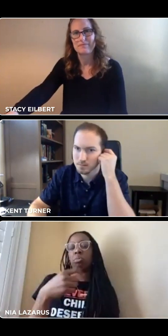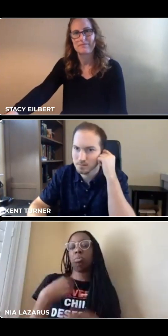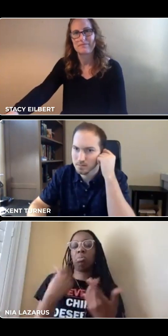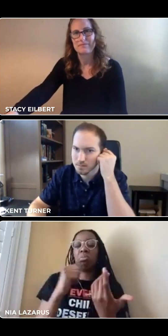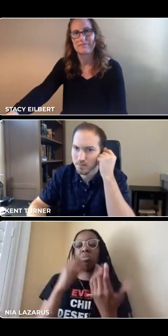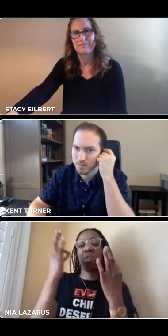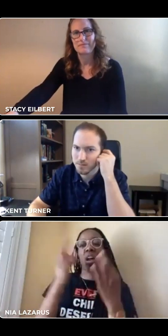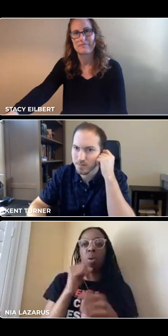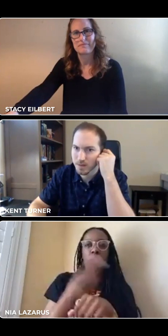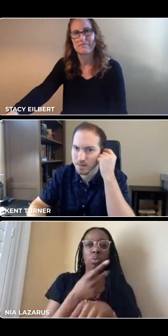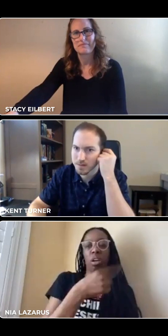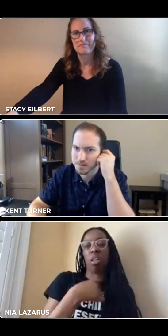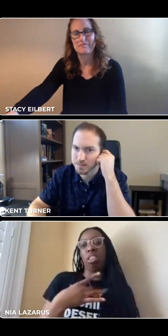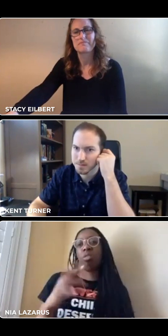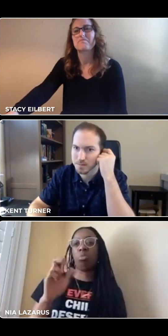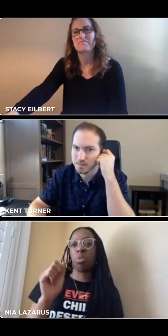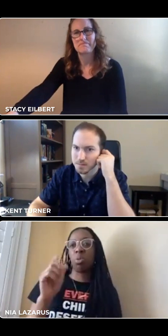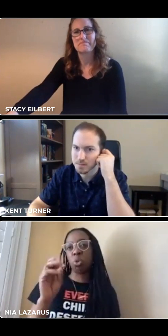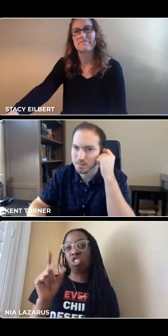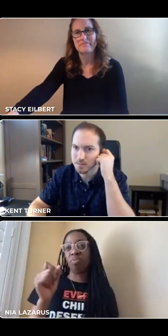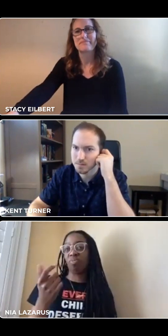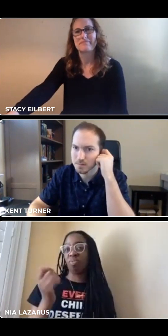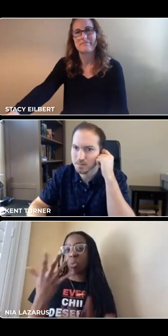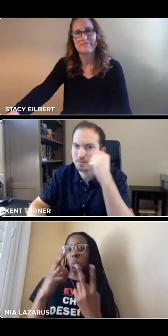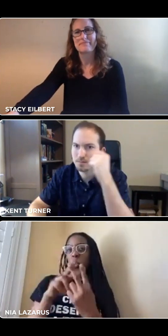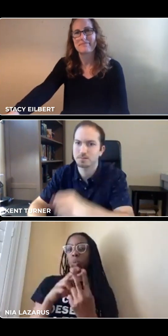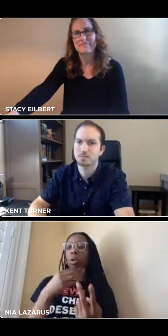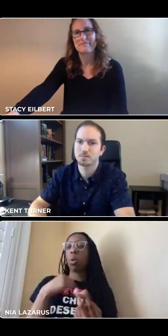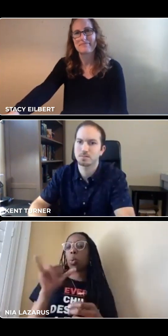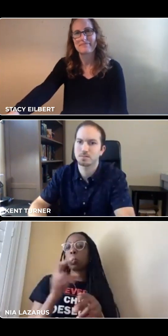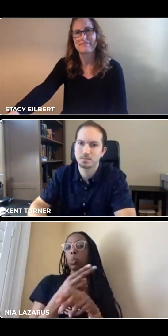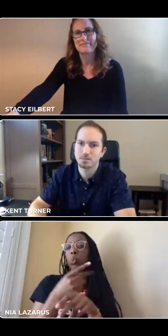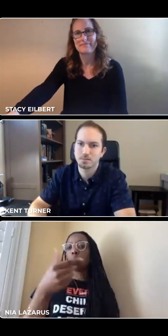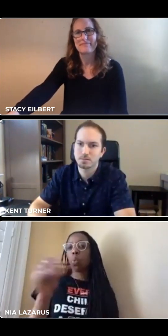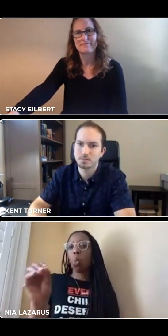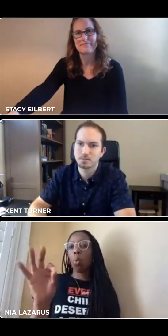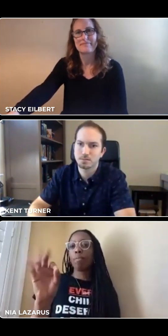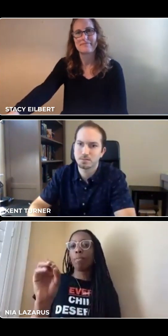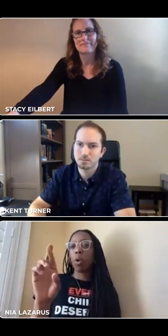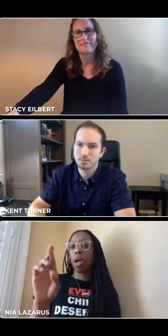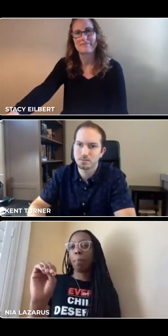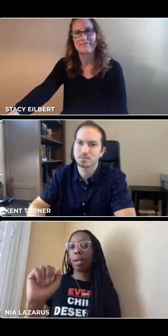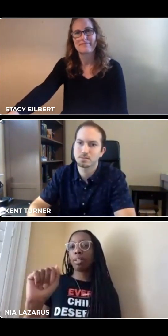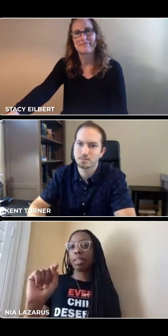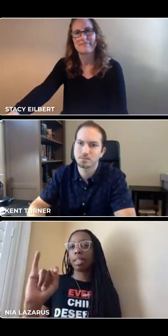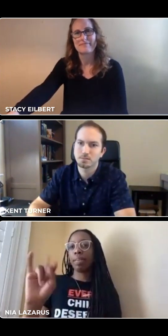that my students are using that, so I've decided to go with that. They really like ReadWorks. Again, Epic! and ReadWorks.